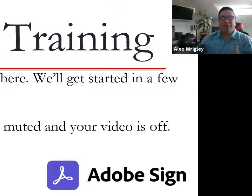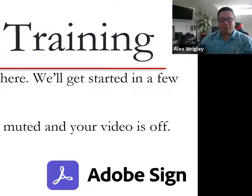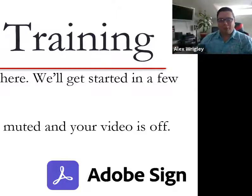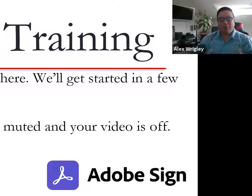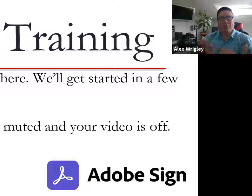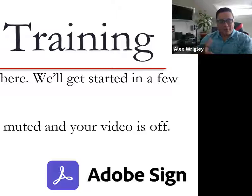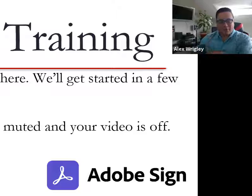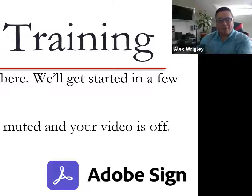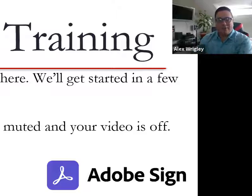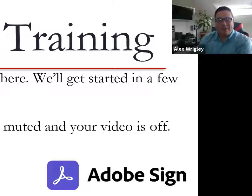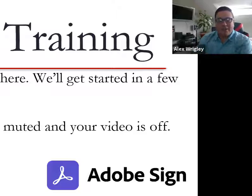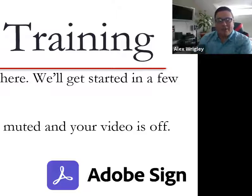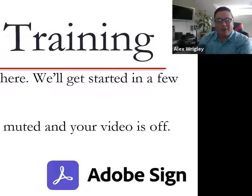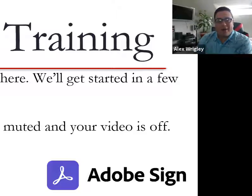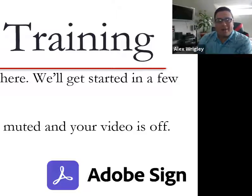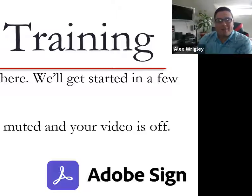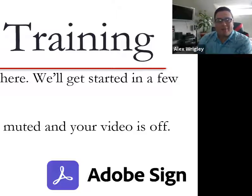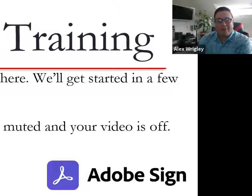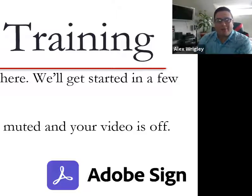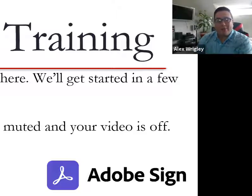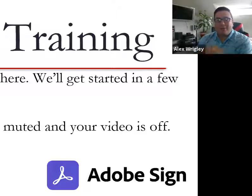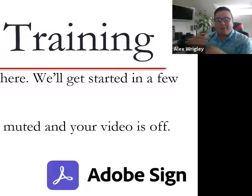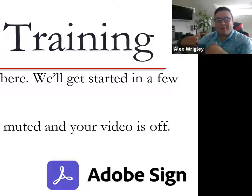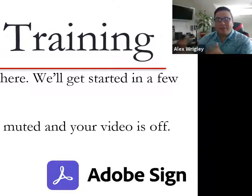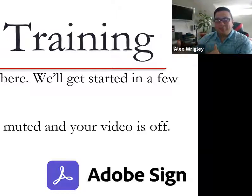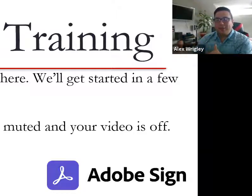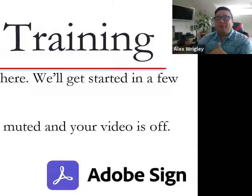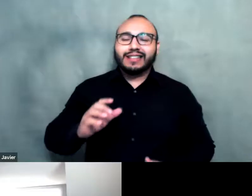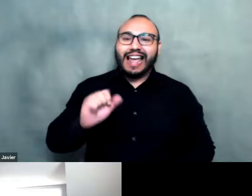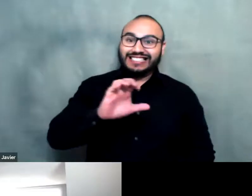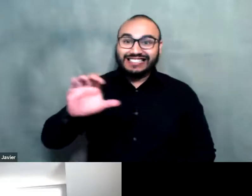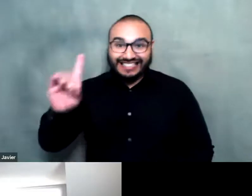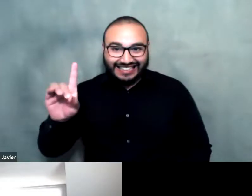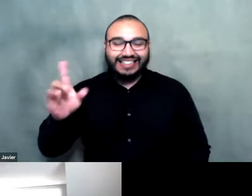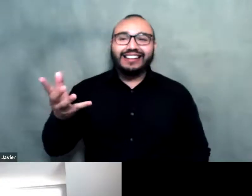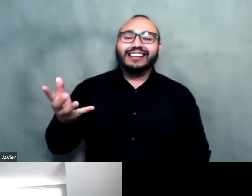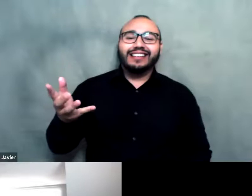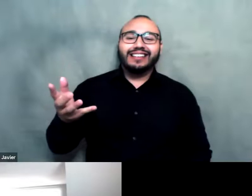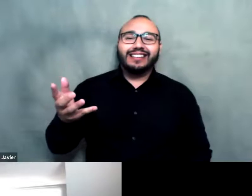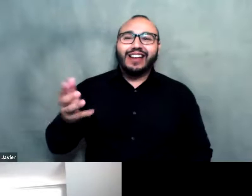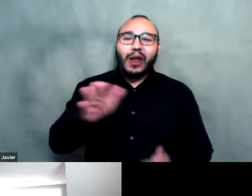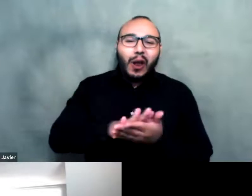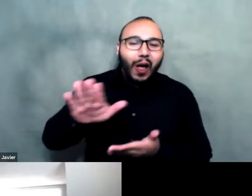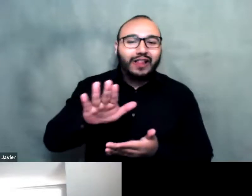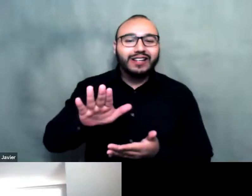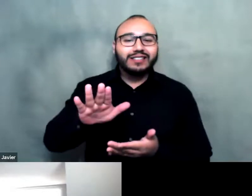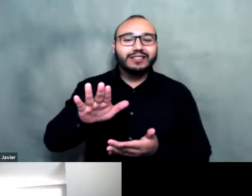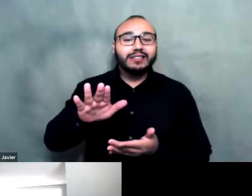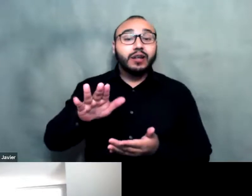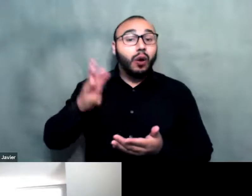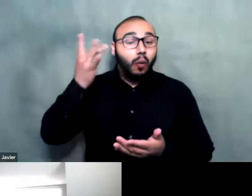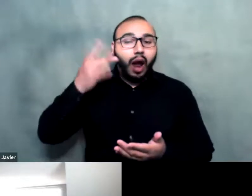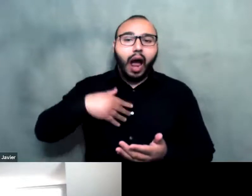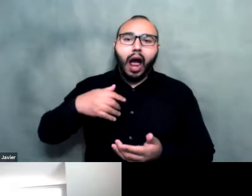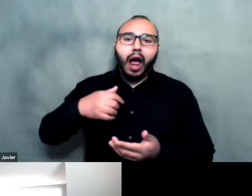customers Fresno City College included, to train folks on how to use Adobe Sign. To